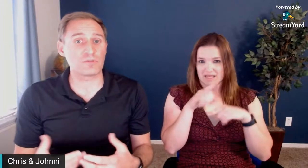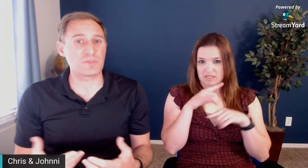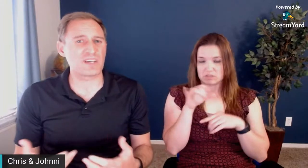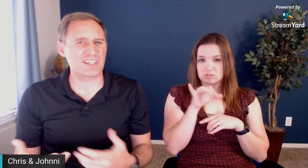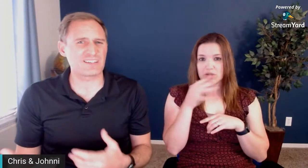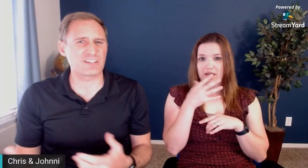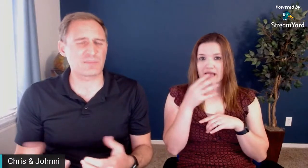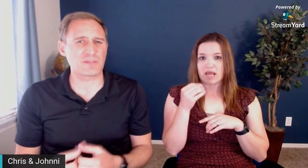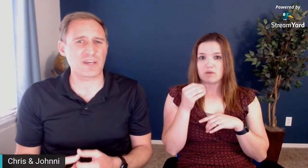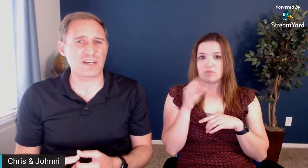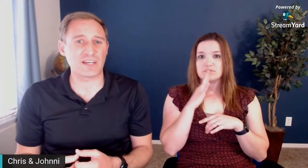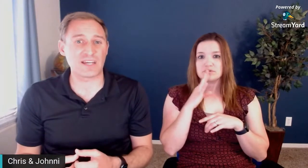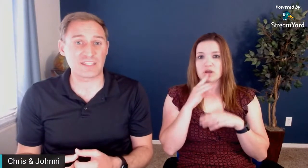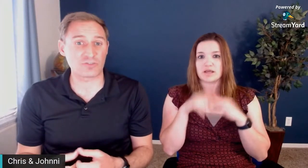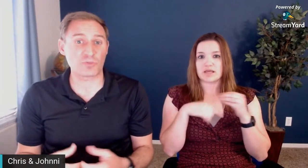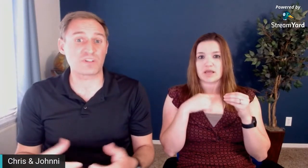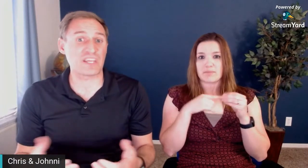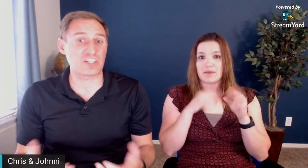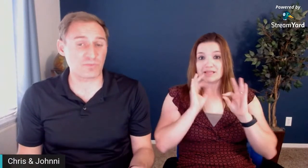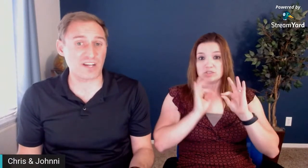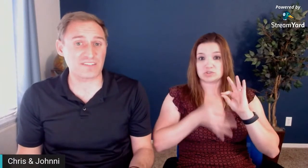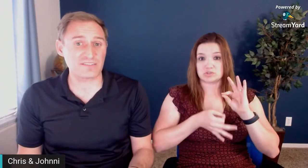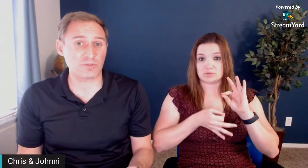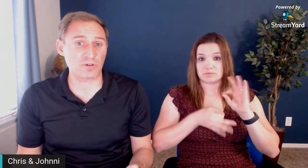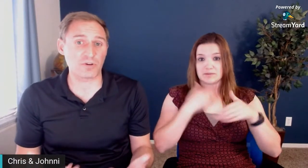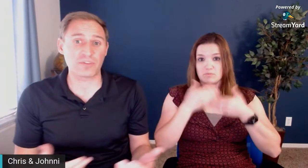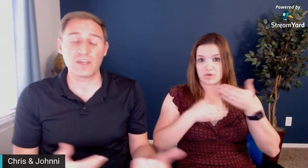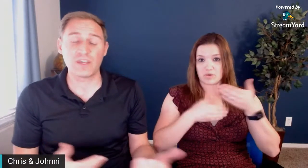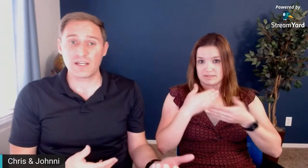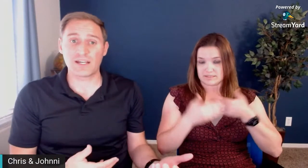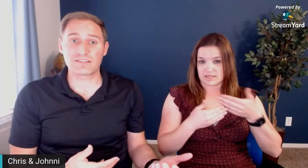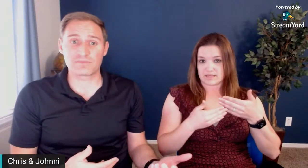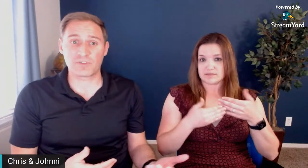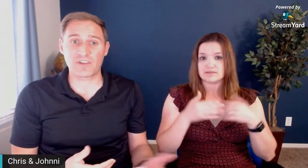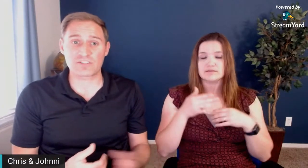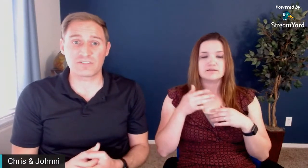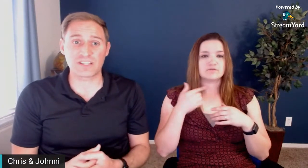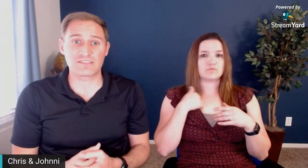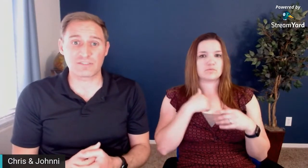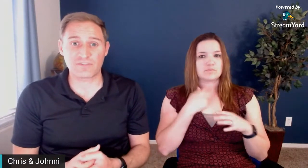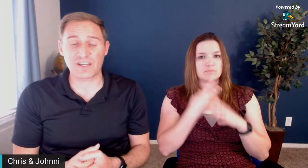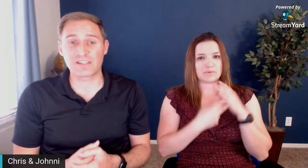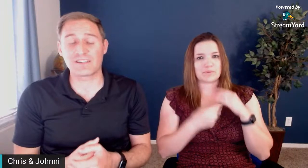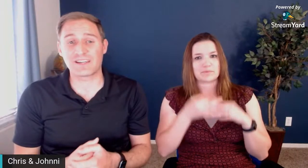be talking a little bit about the interpretation process we're both uh professionally certified